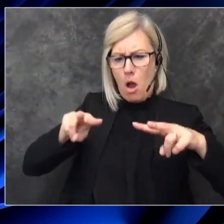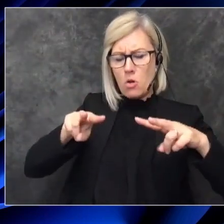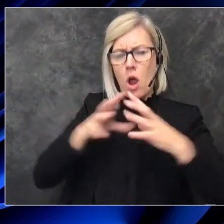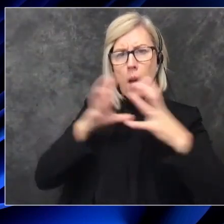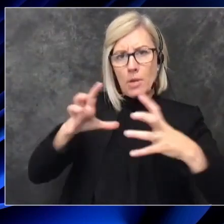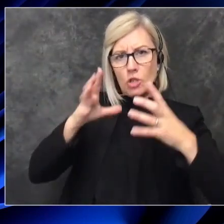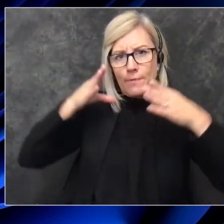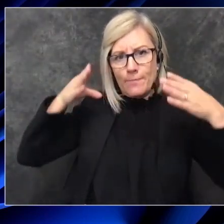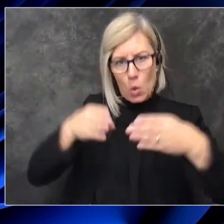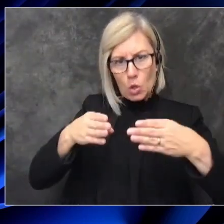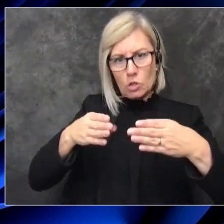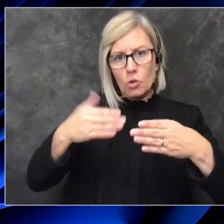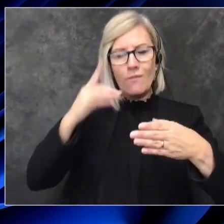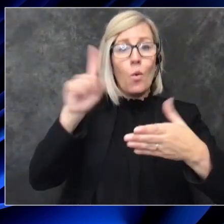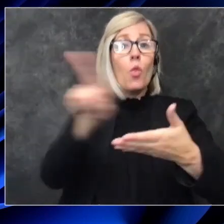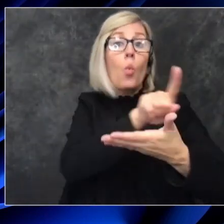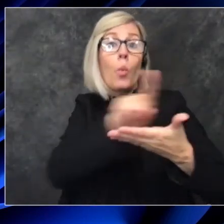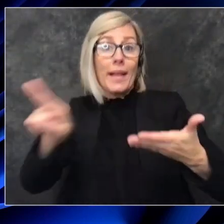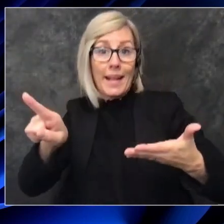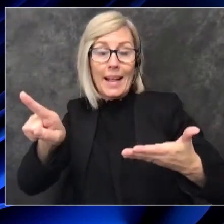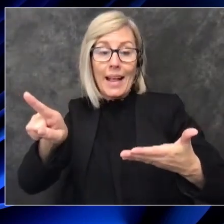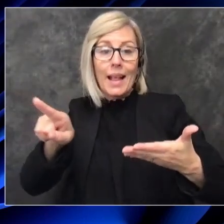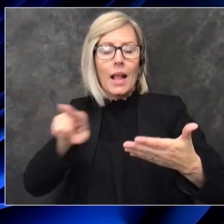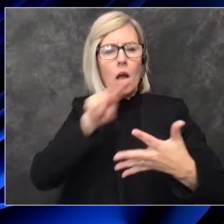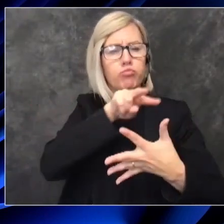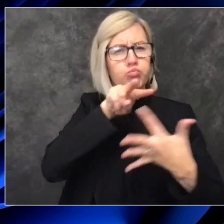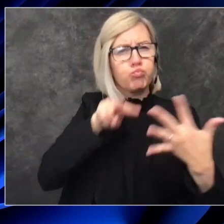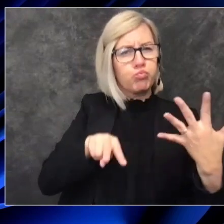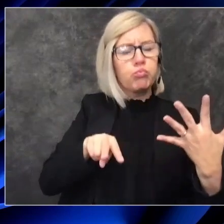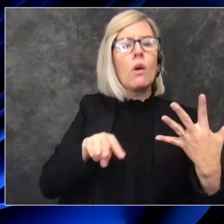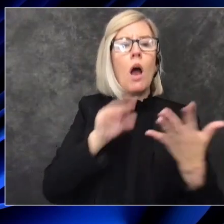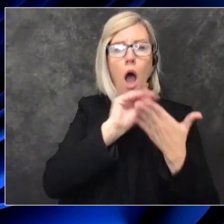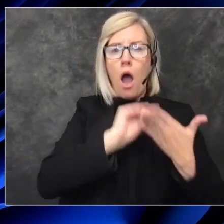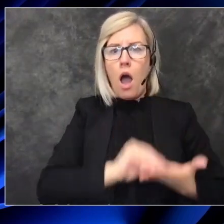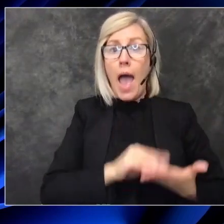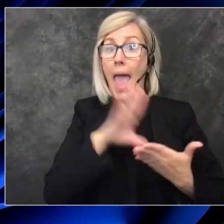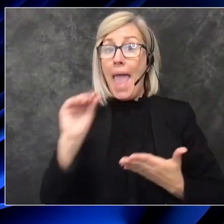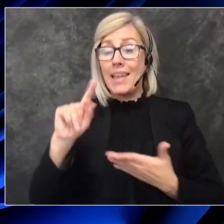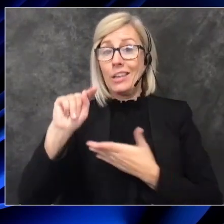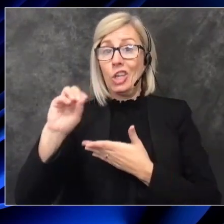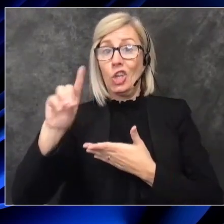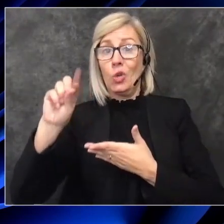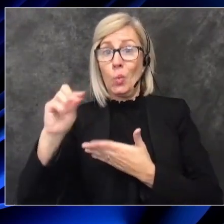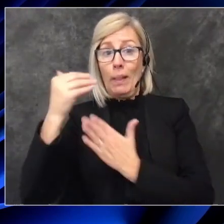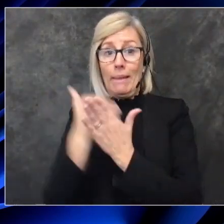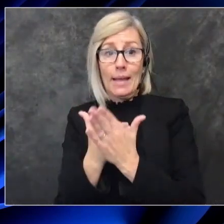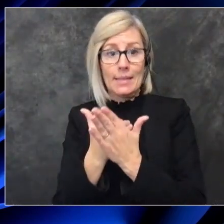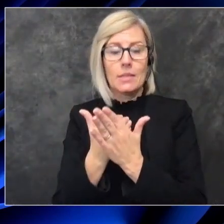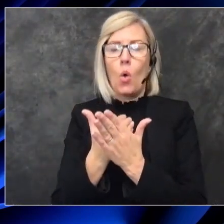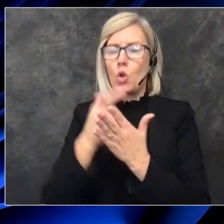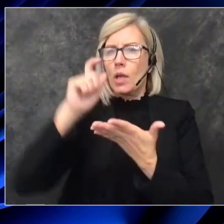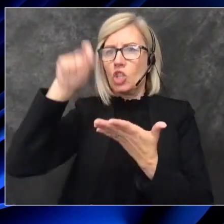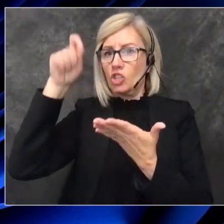through a week as well as quickly linking to your To Do List so you can quickly just clear things off your